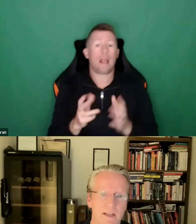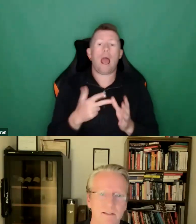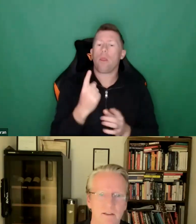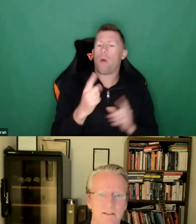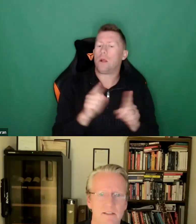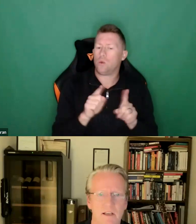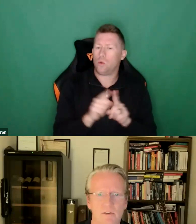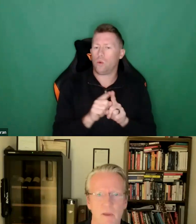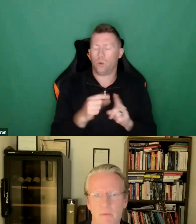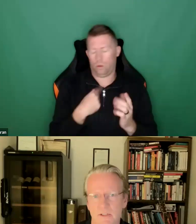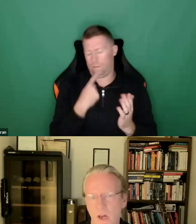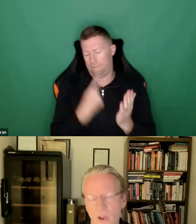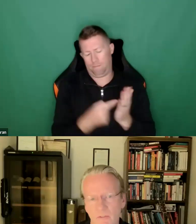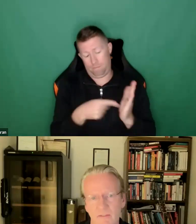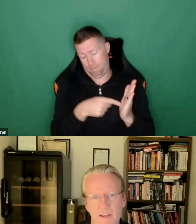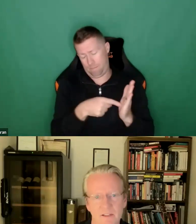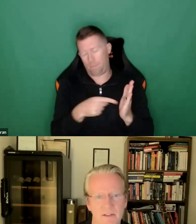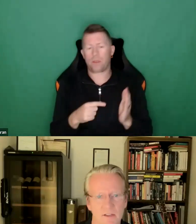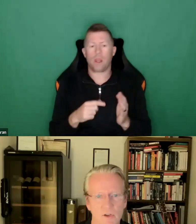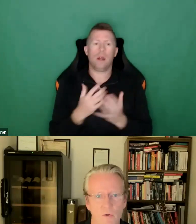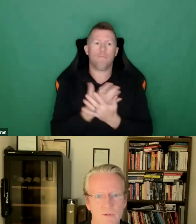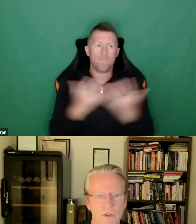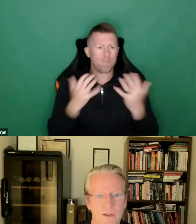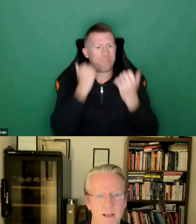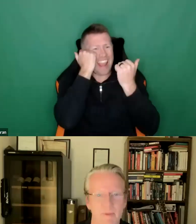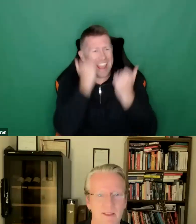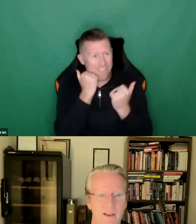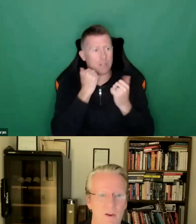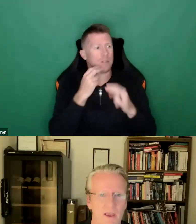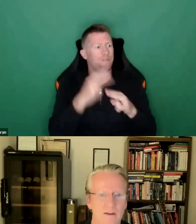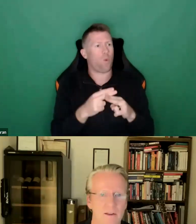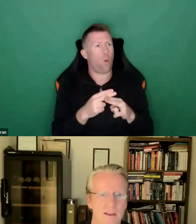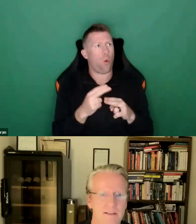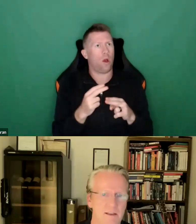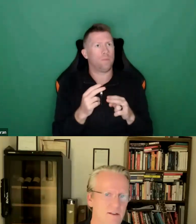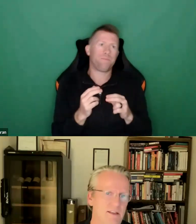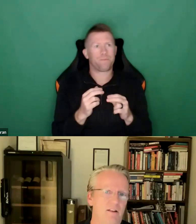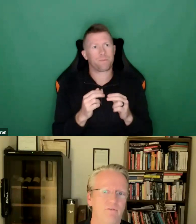different outcomes of that. The other thing is that we